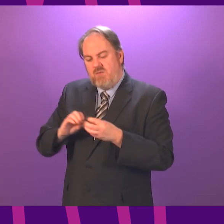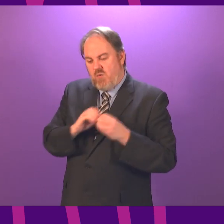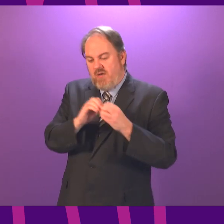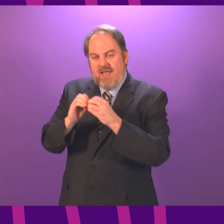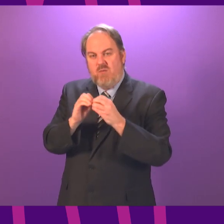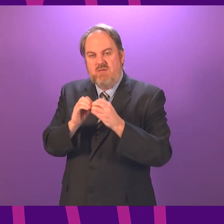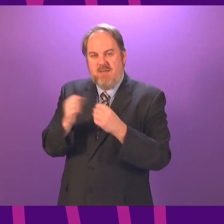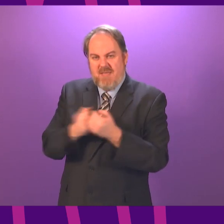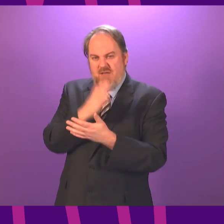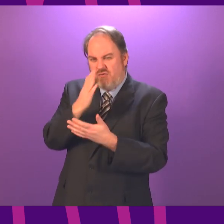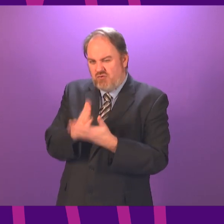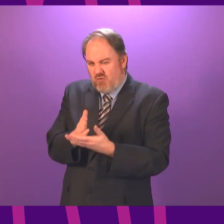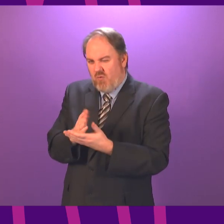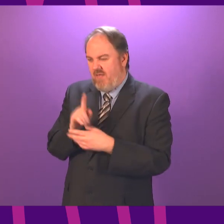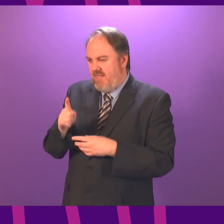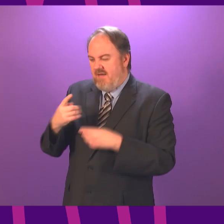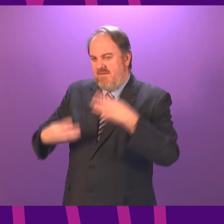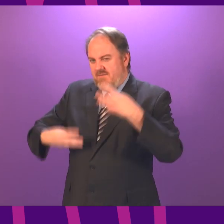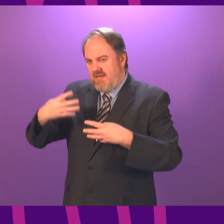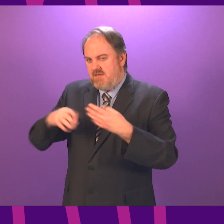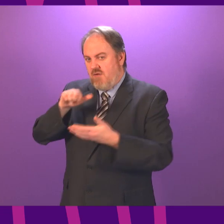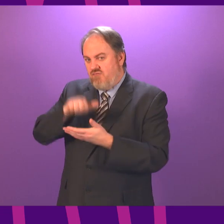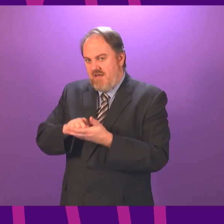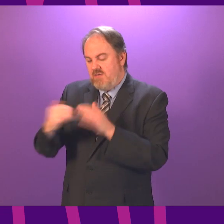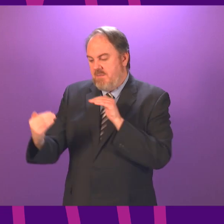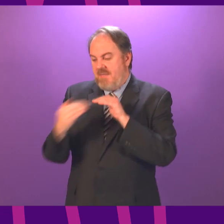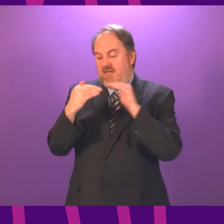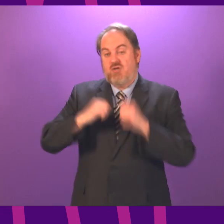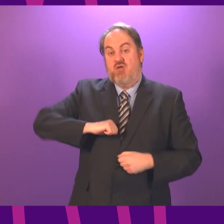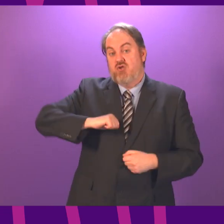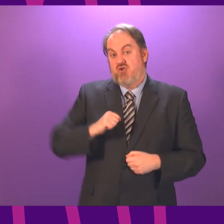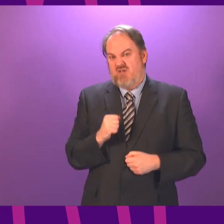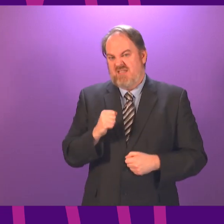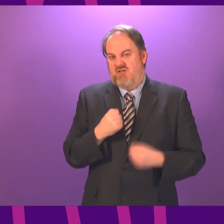to validate the tool more fully in relation to Scottish data before we can be confident